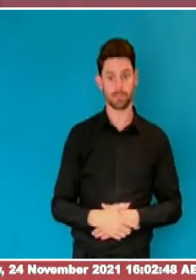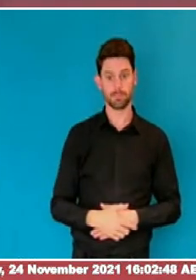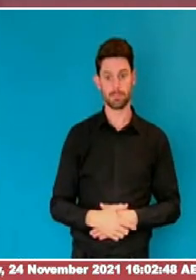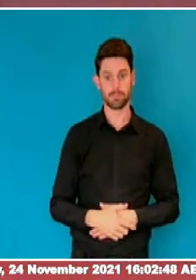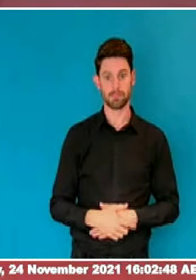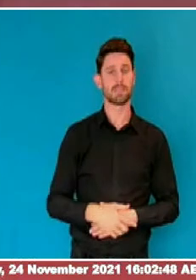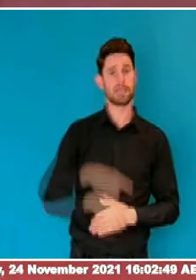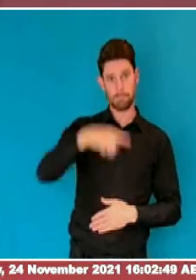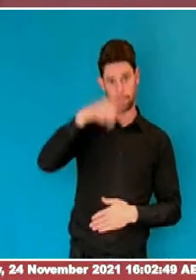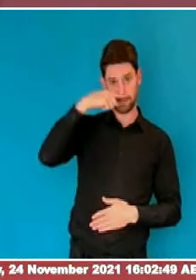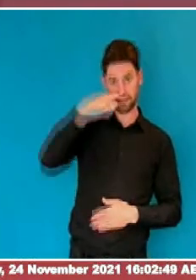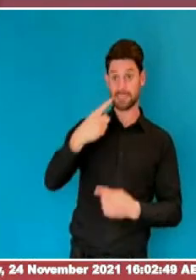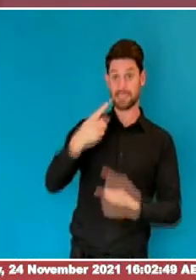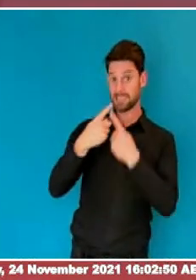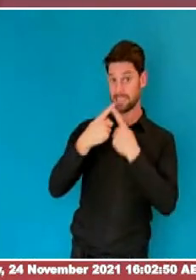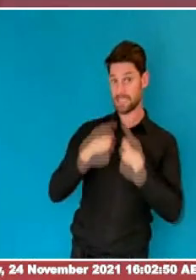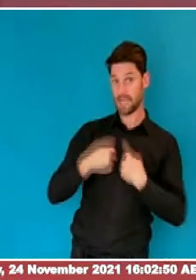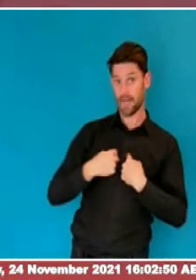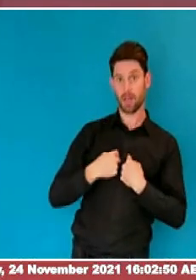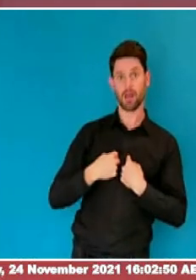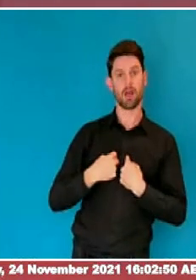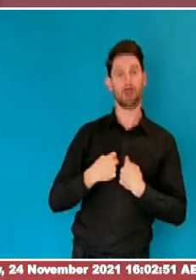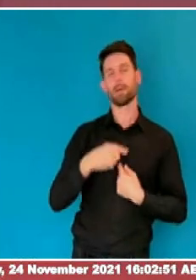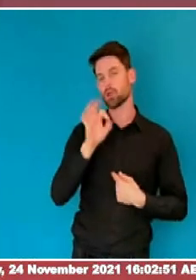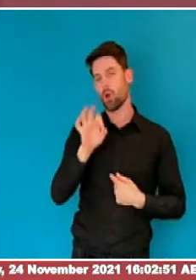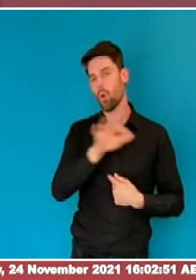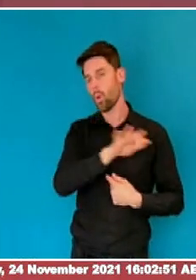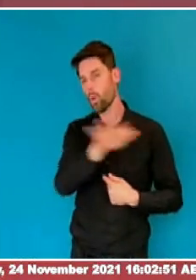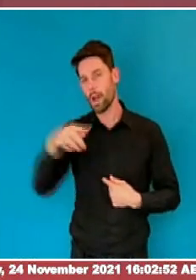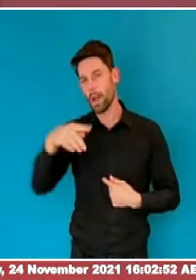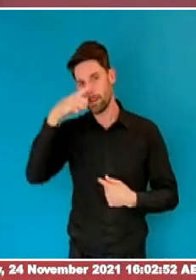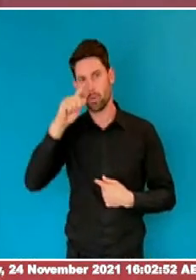us honestlyÂ not everyone discloses within the process.